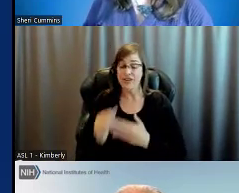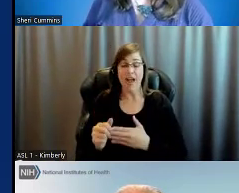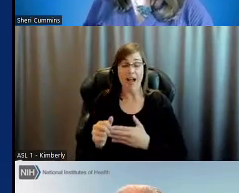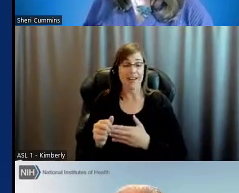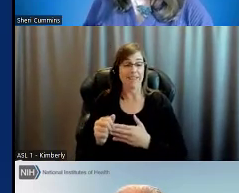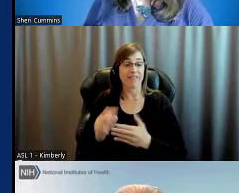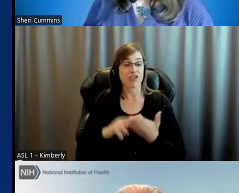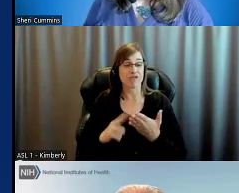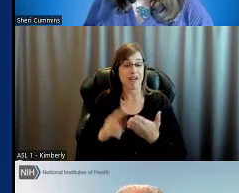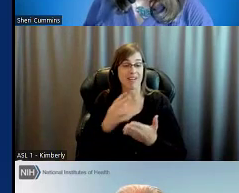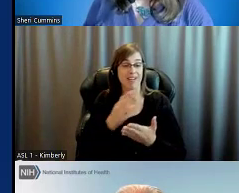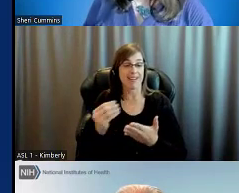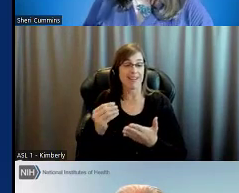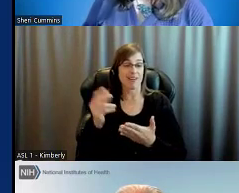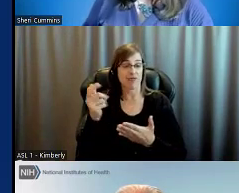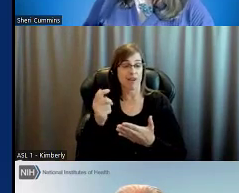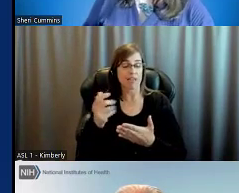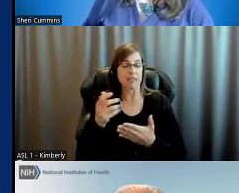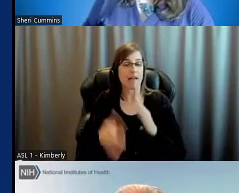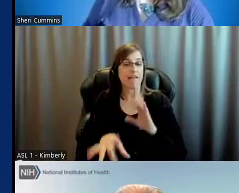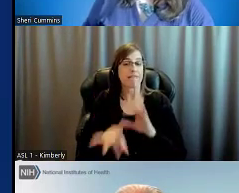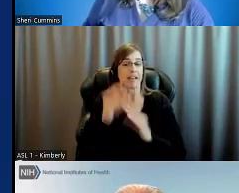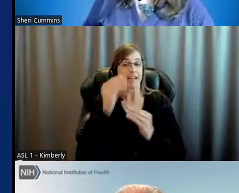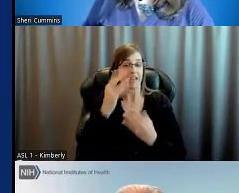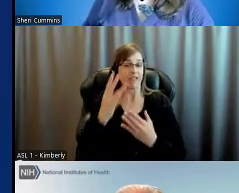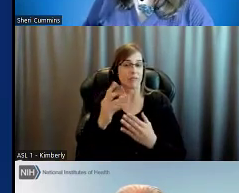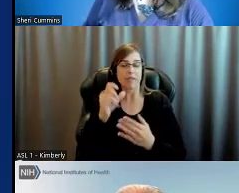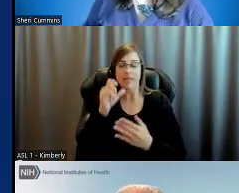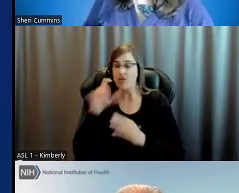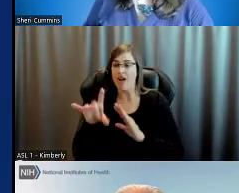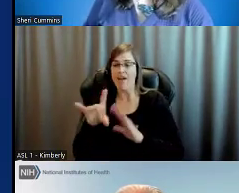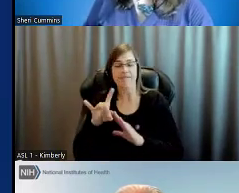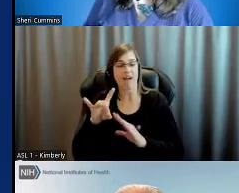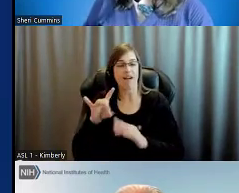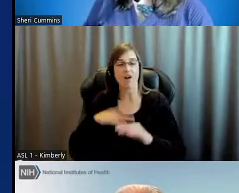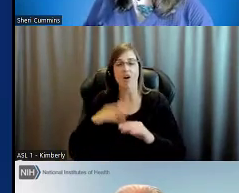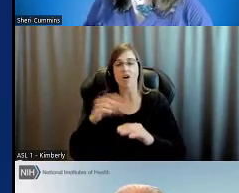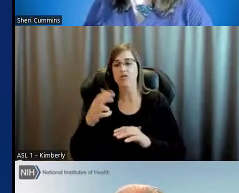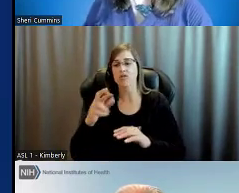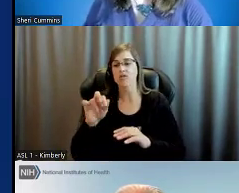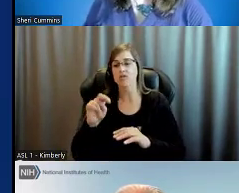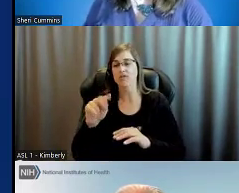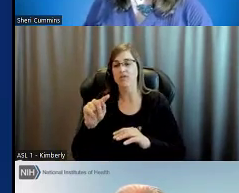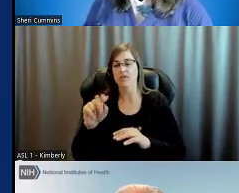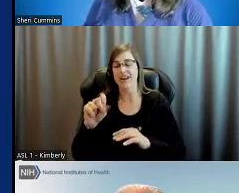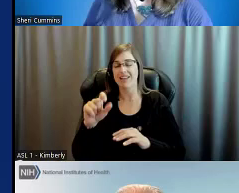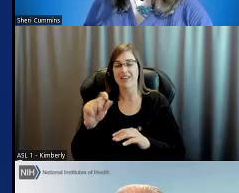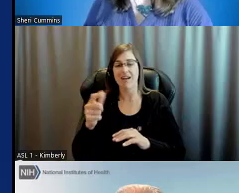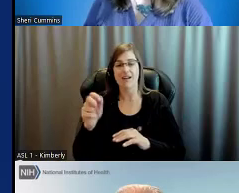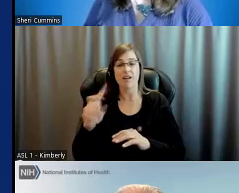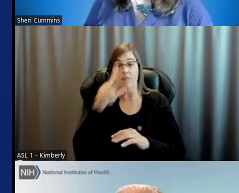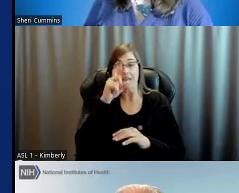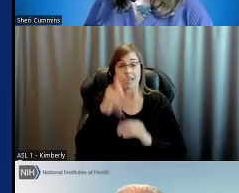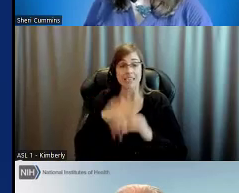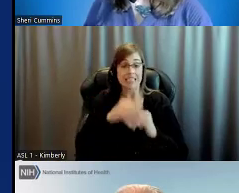you may find additional information you're not going to find in grants.gov because, in addition to funding opportunity announcements, we post our notices.